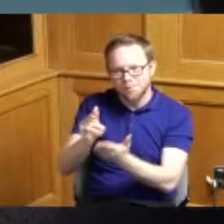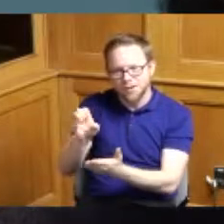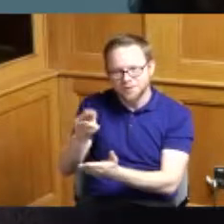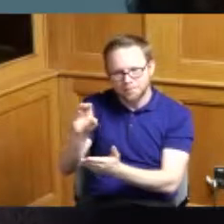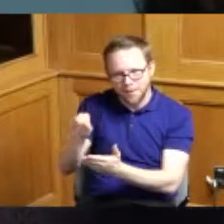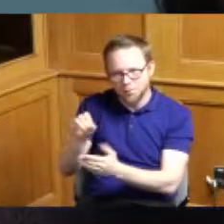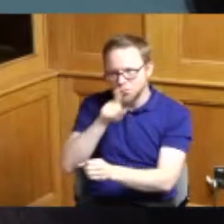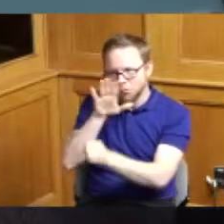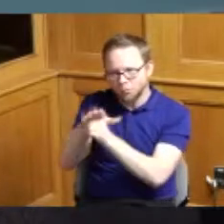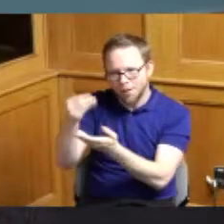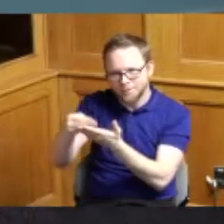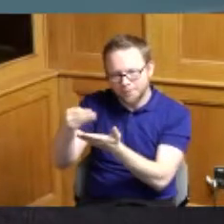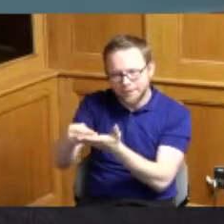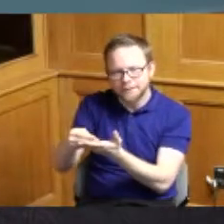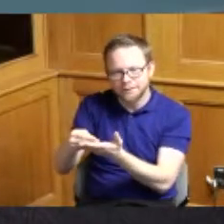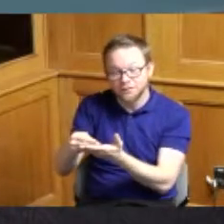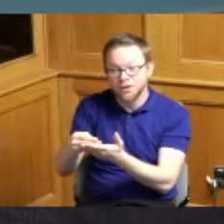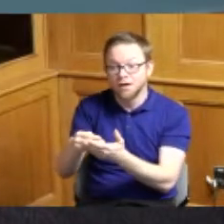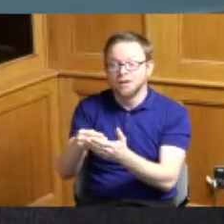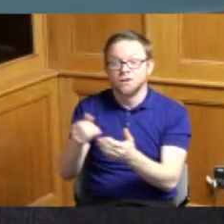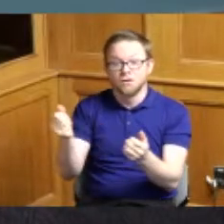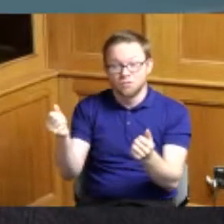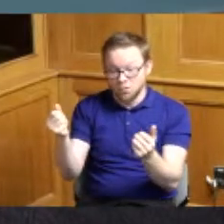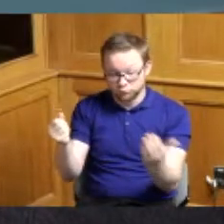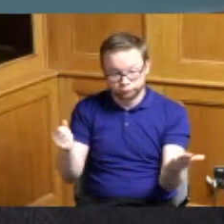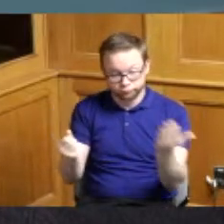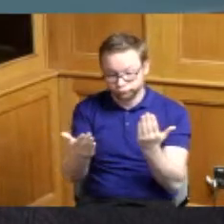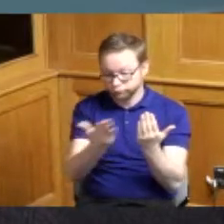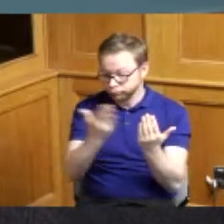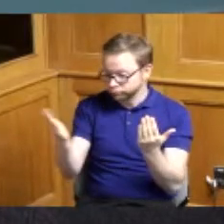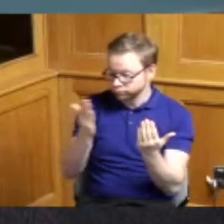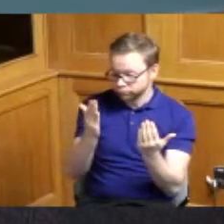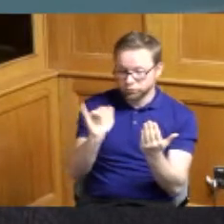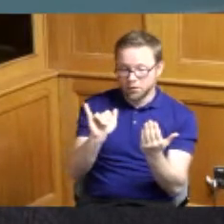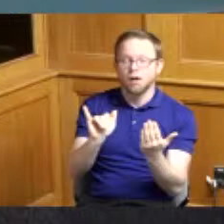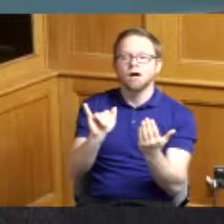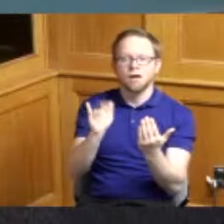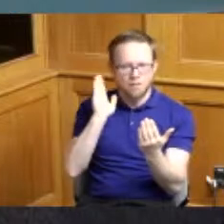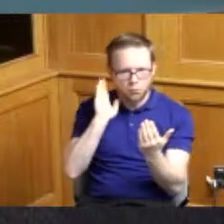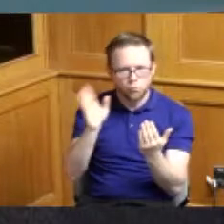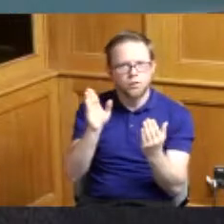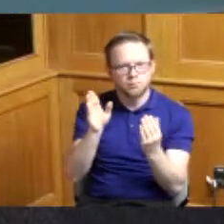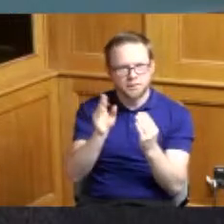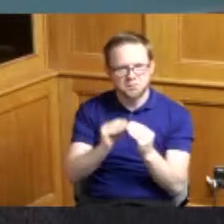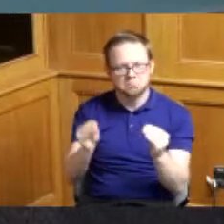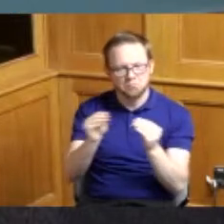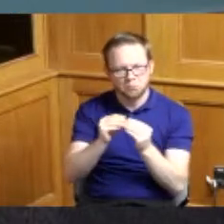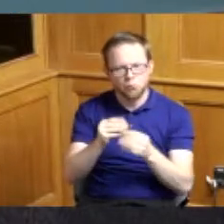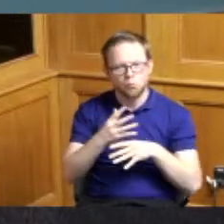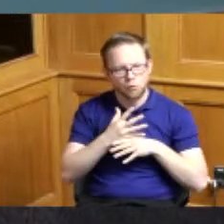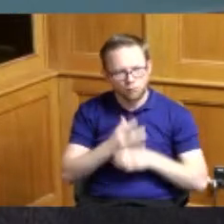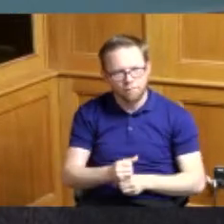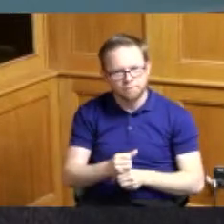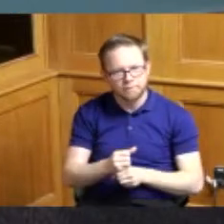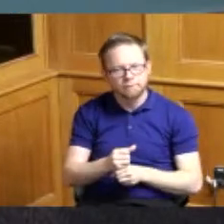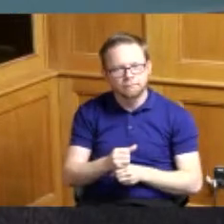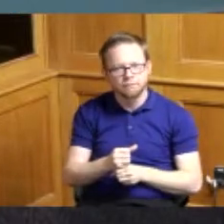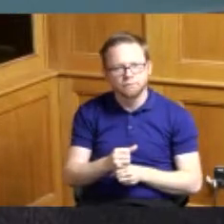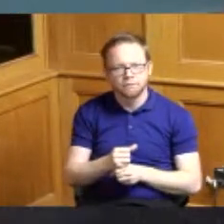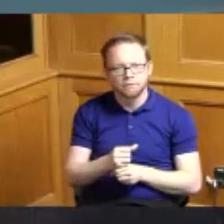once we have all that I think it'll be on a lot more solid ground for the taxpayers the timing